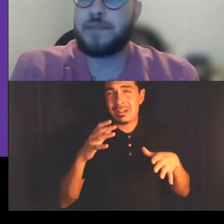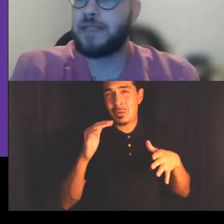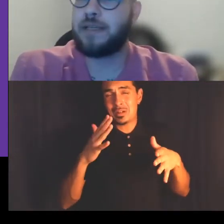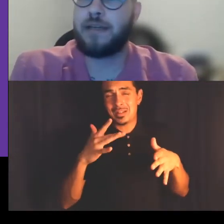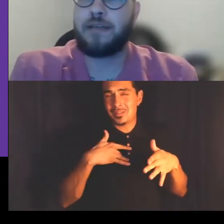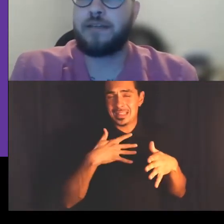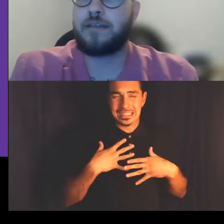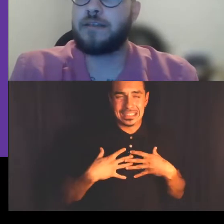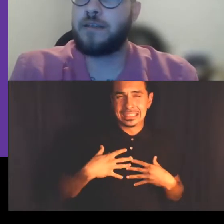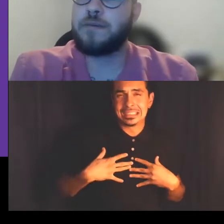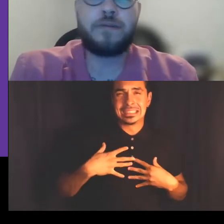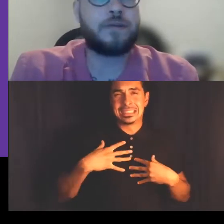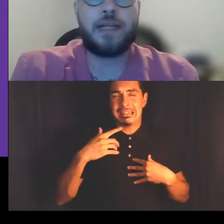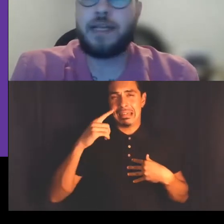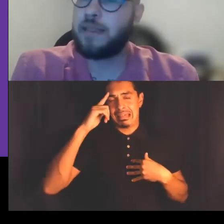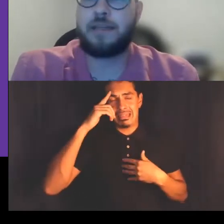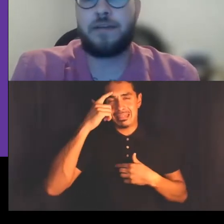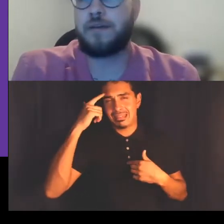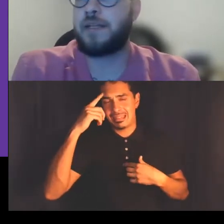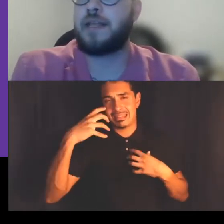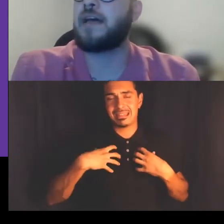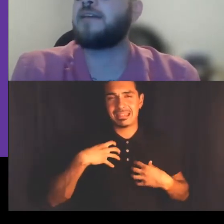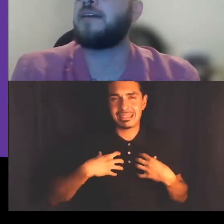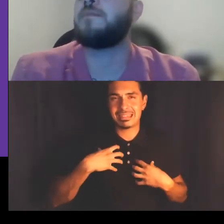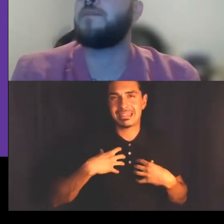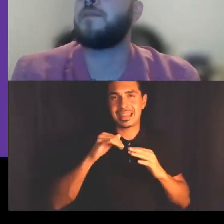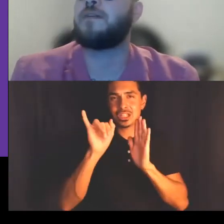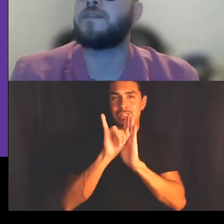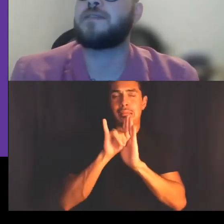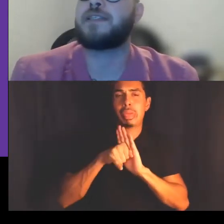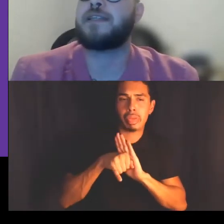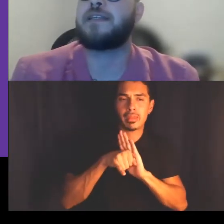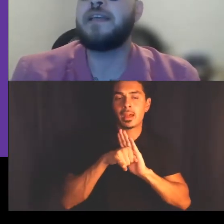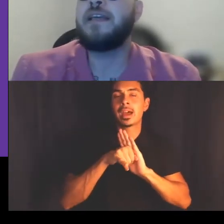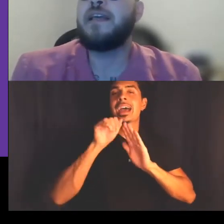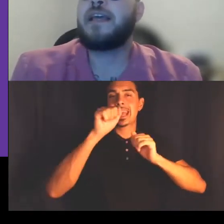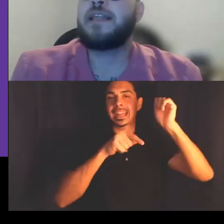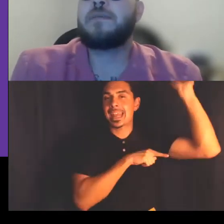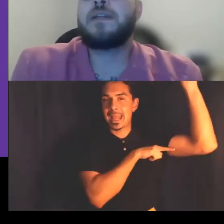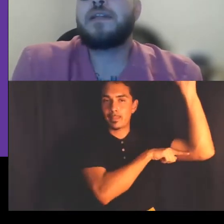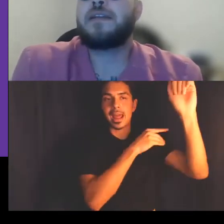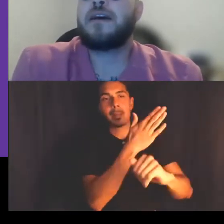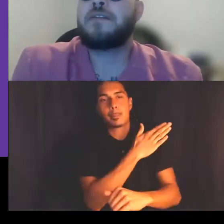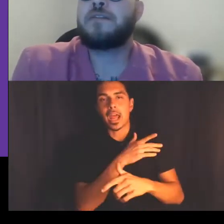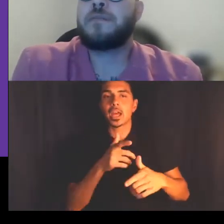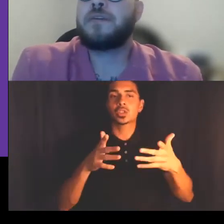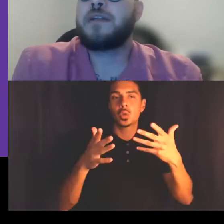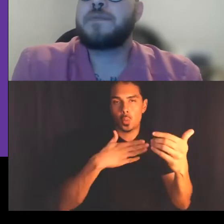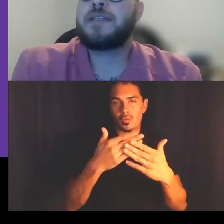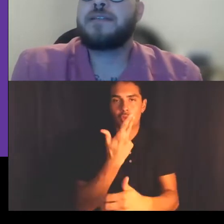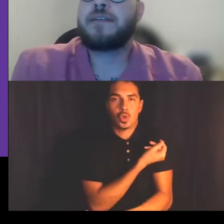to get unclothed or anything during that office visit. Then when we think of non-hormonal options,